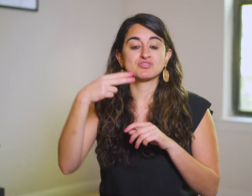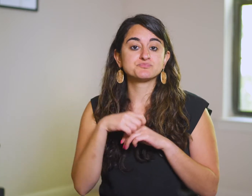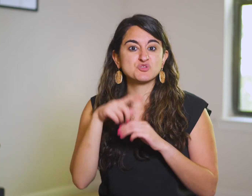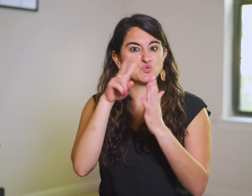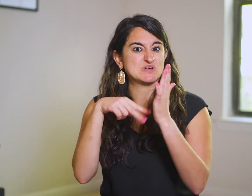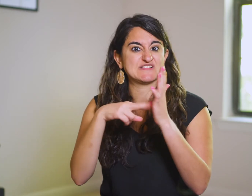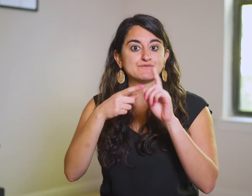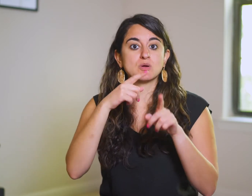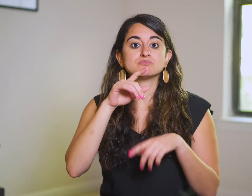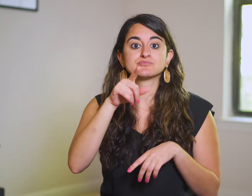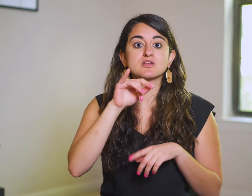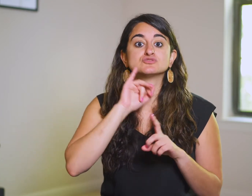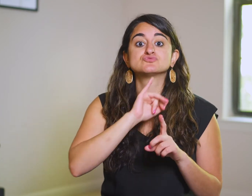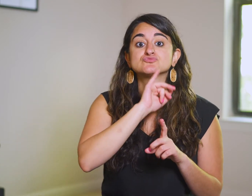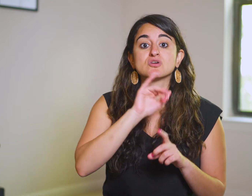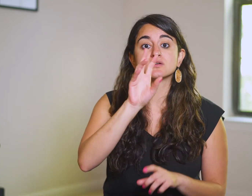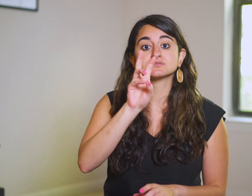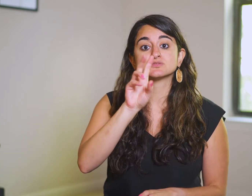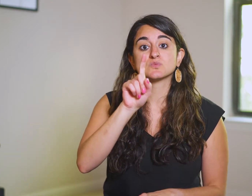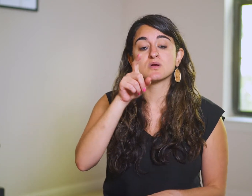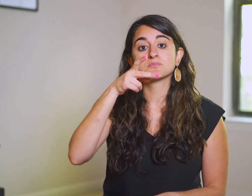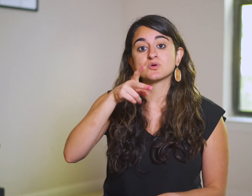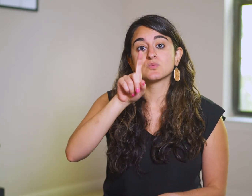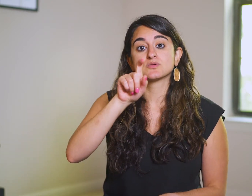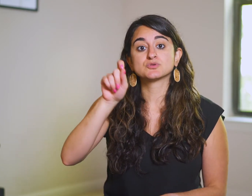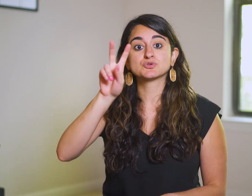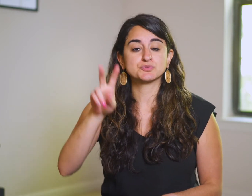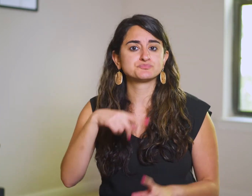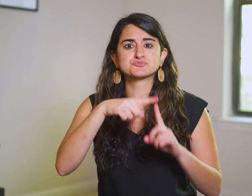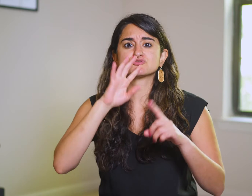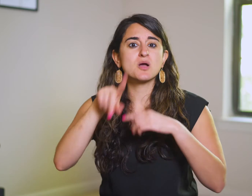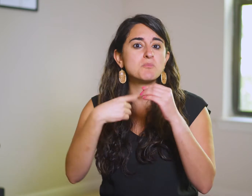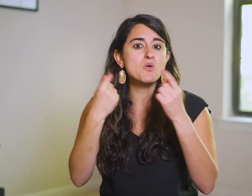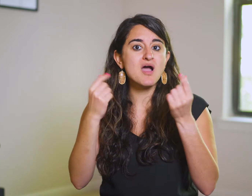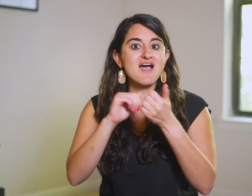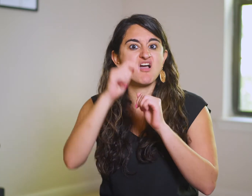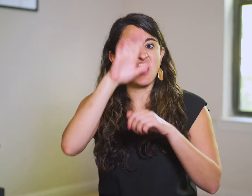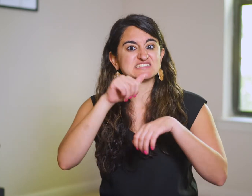reading from Isaiah 61:1-2 about how God